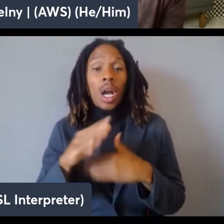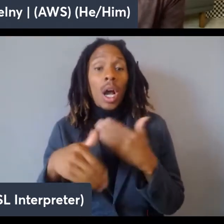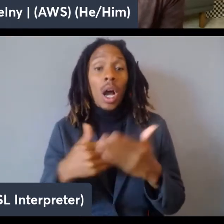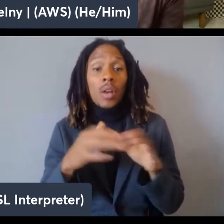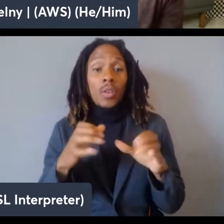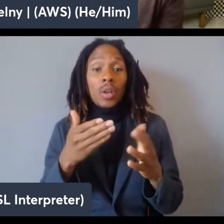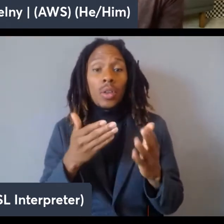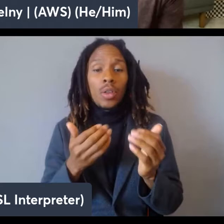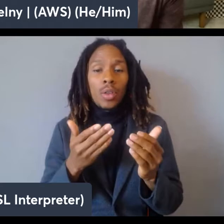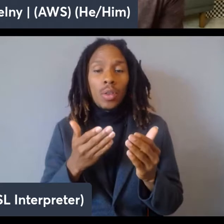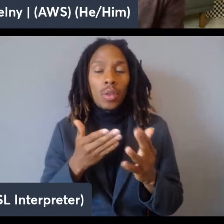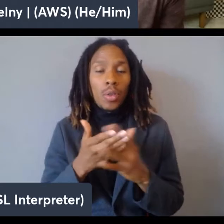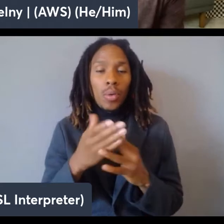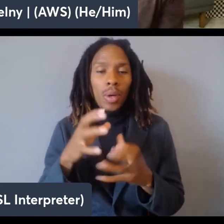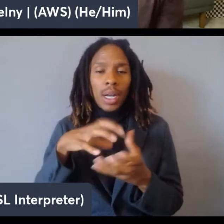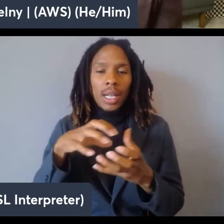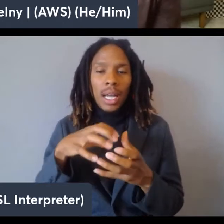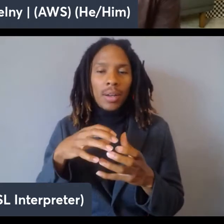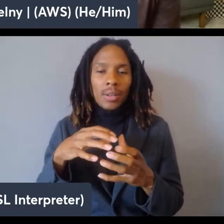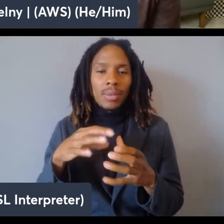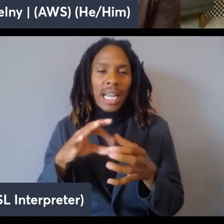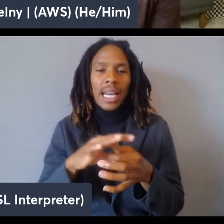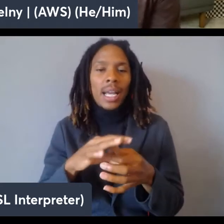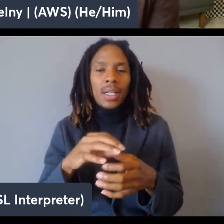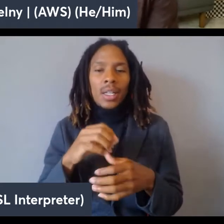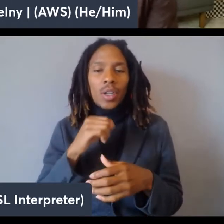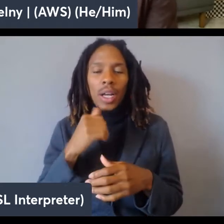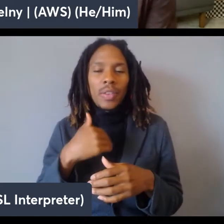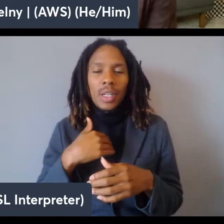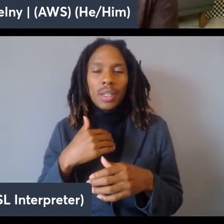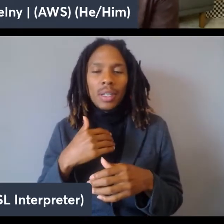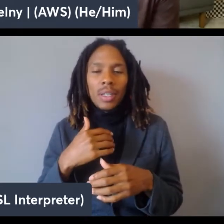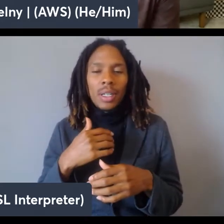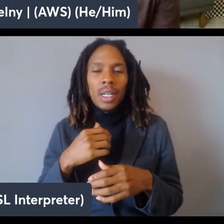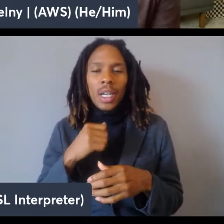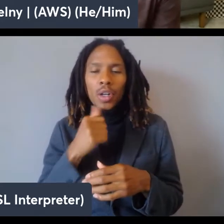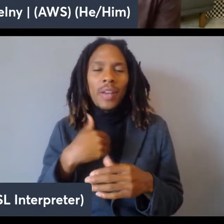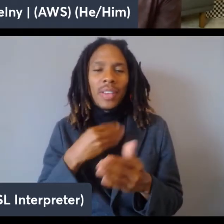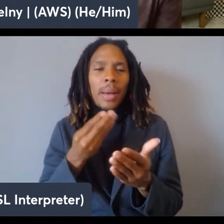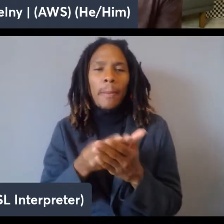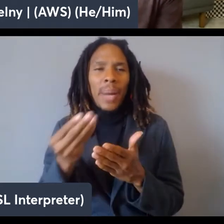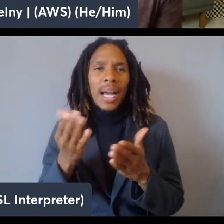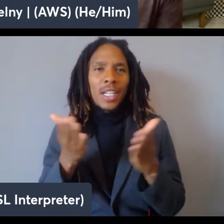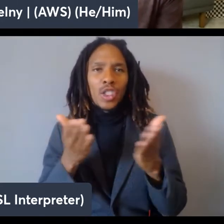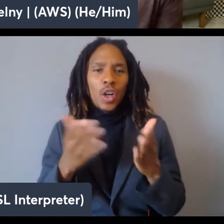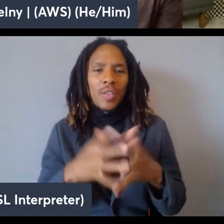we don't have to build server. You don't have to buy servers. I love it.